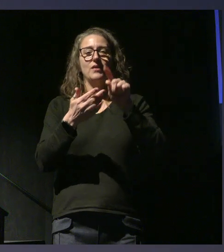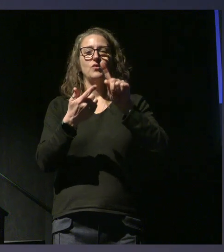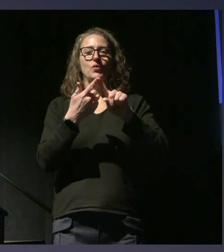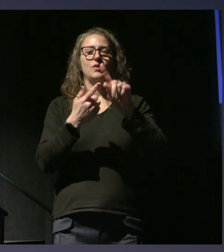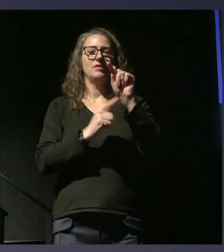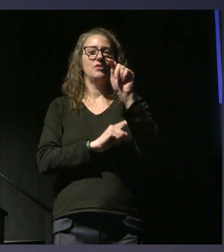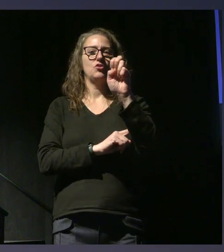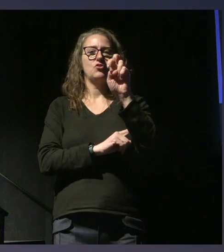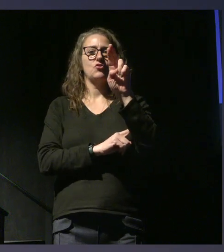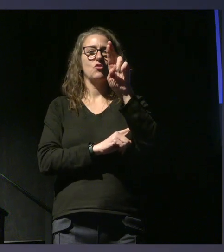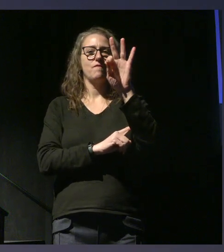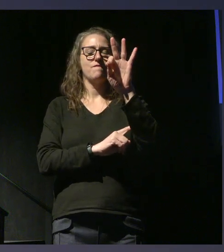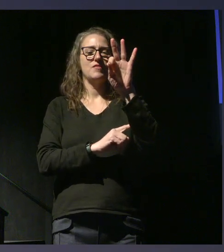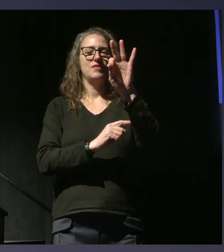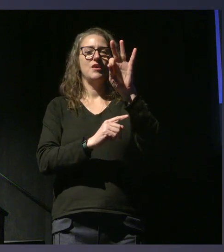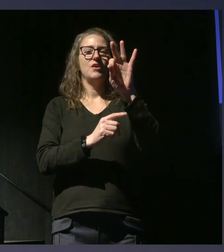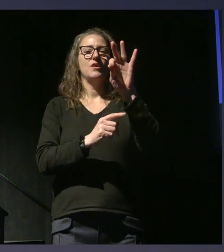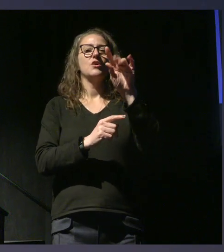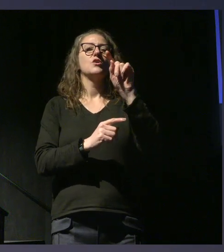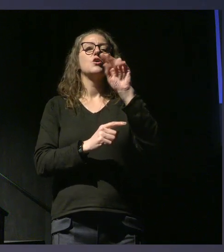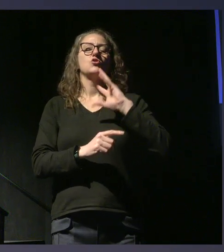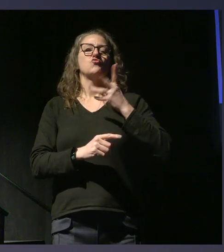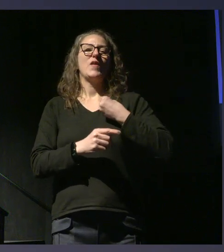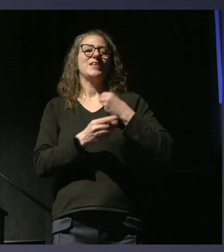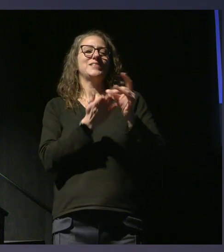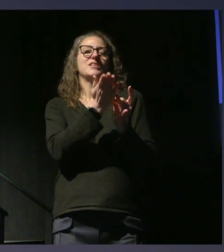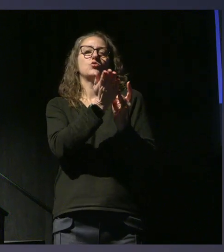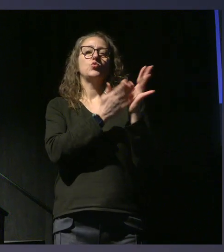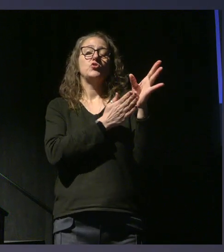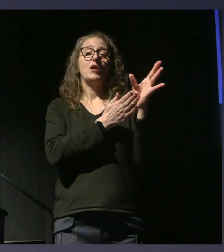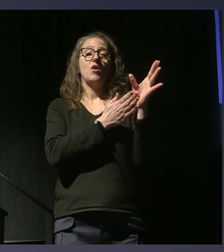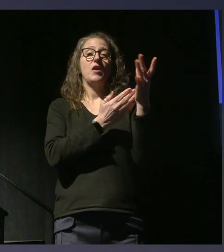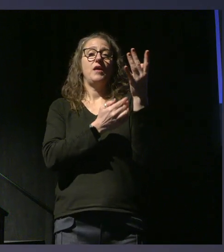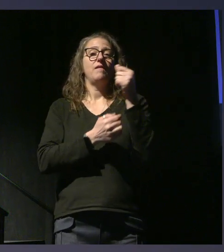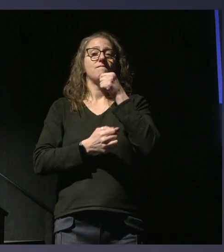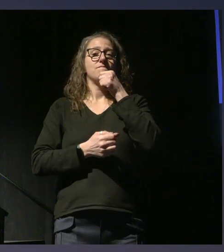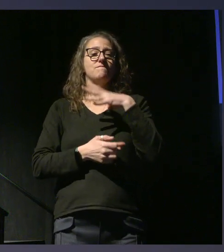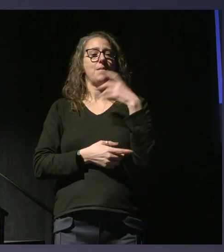You even have a letter to JK Rowling, which blew me away.